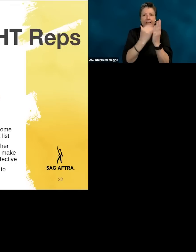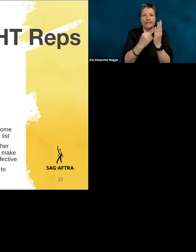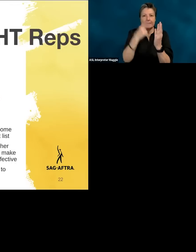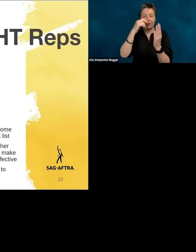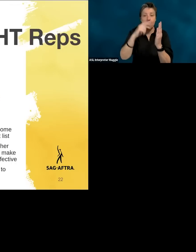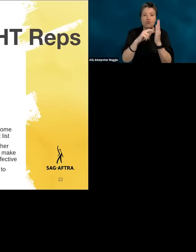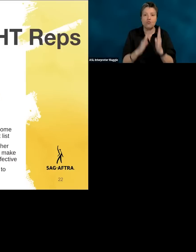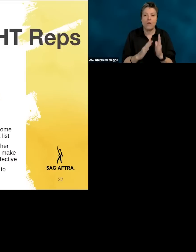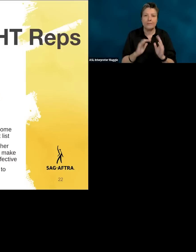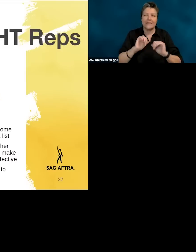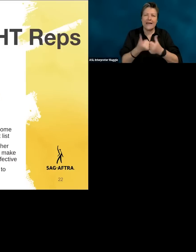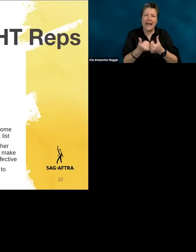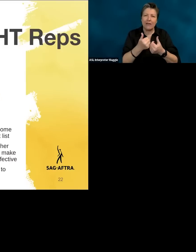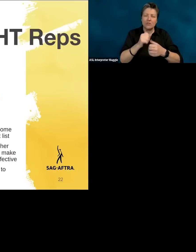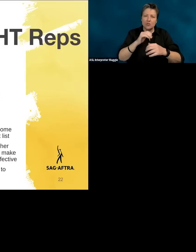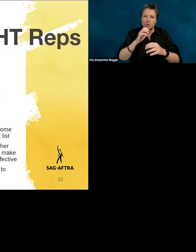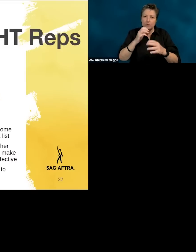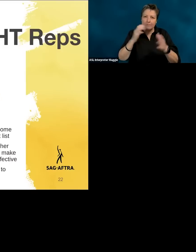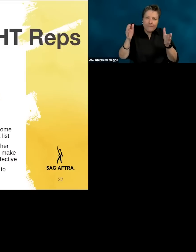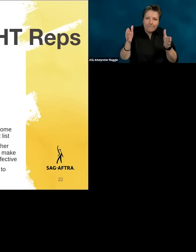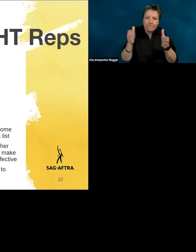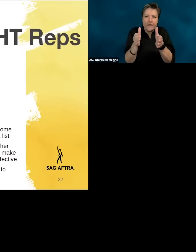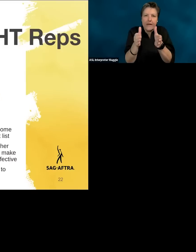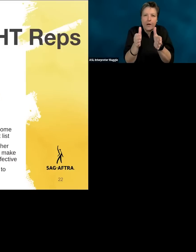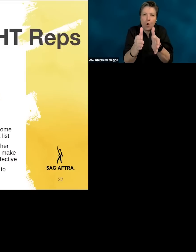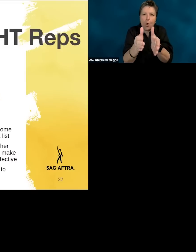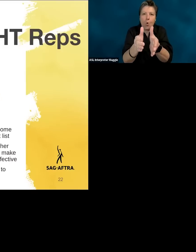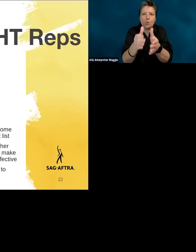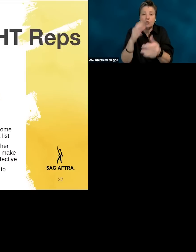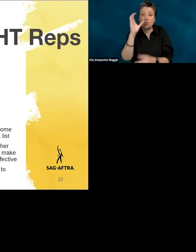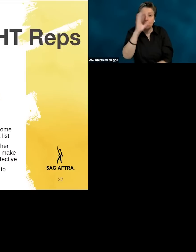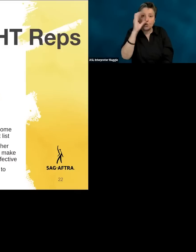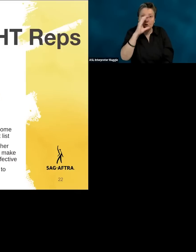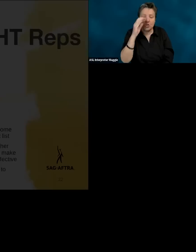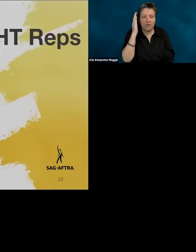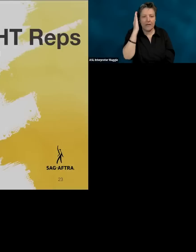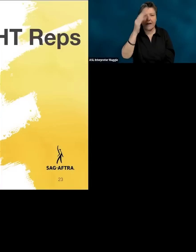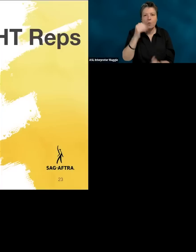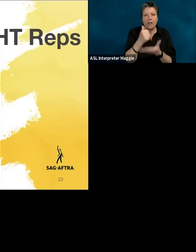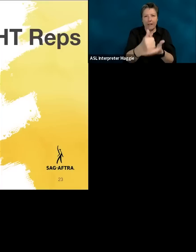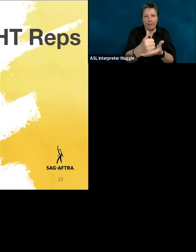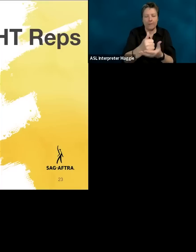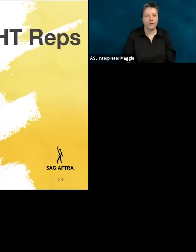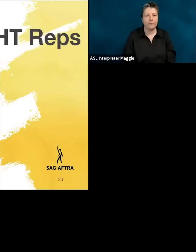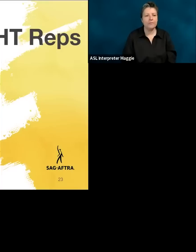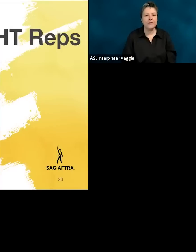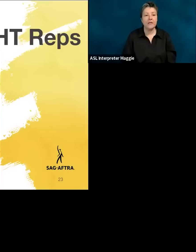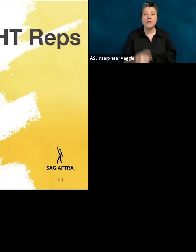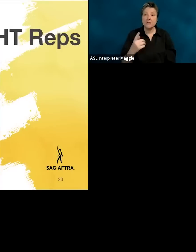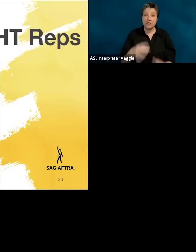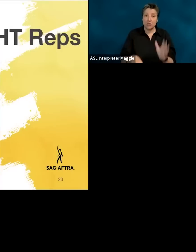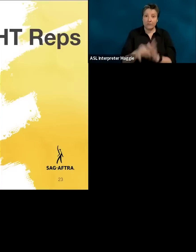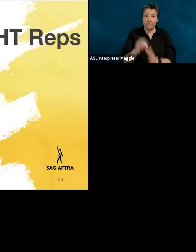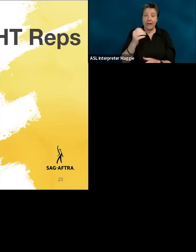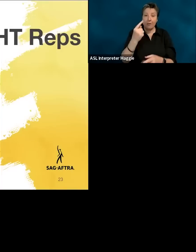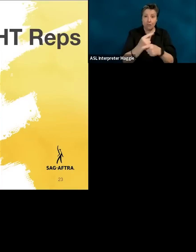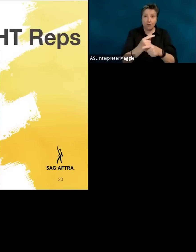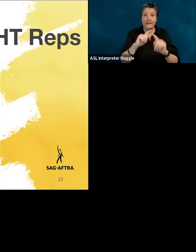So I'm gonna share one of these super helpful tools in just a second, walk you through it. She ended up with the right team of reps and is now with series regular